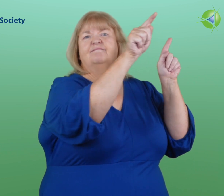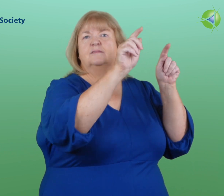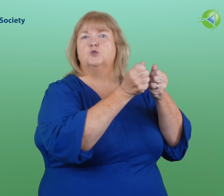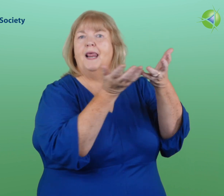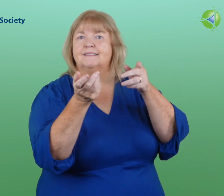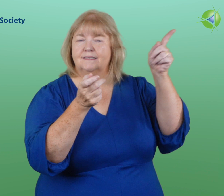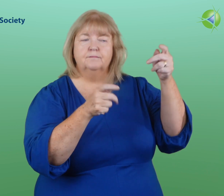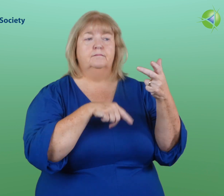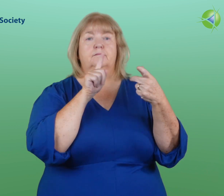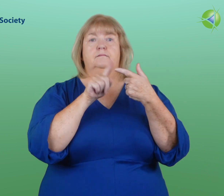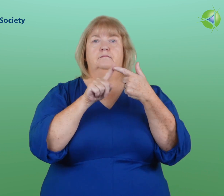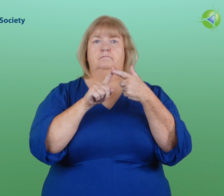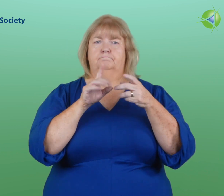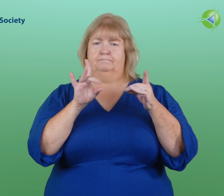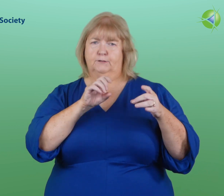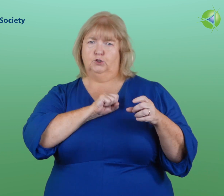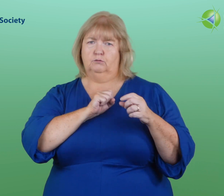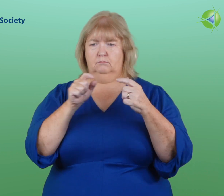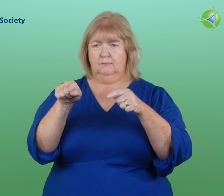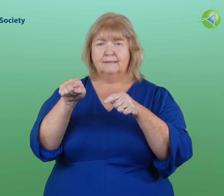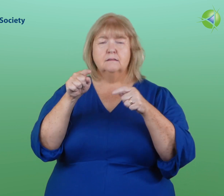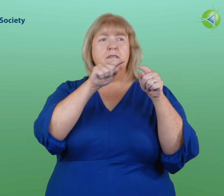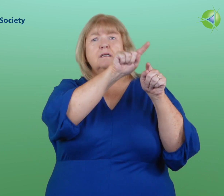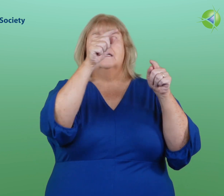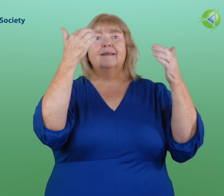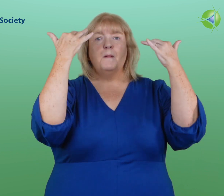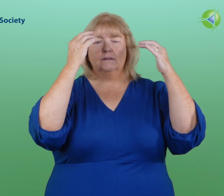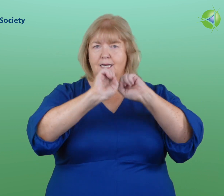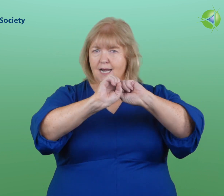This includes: dealing with suppliers,